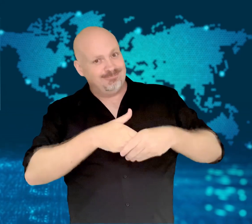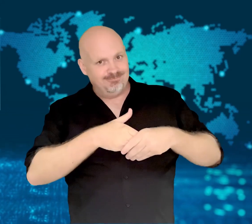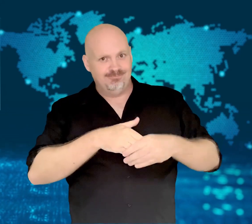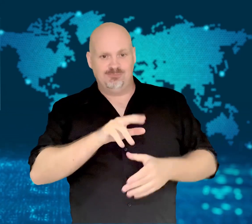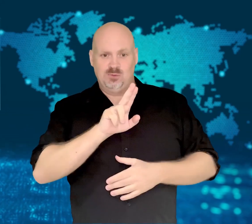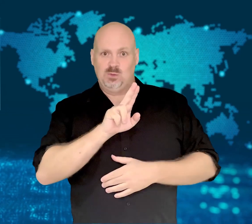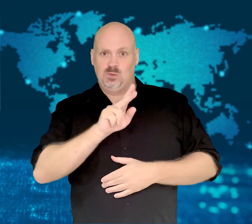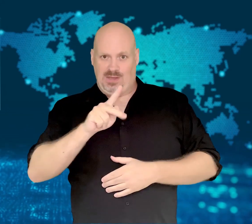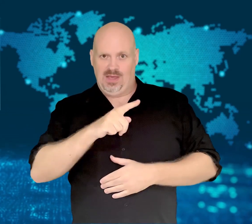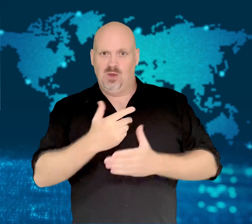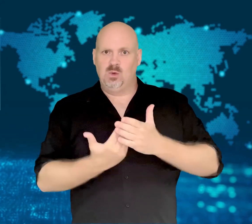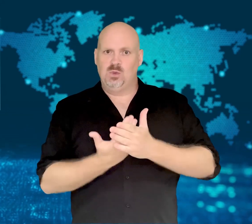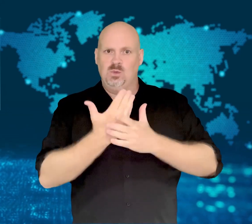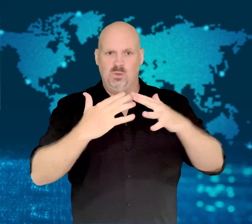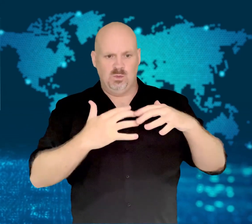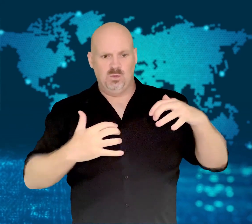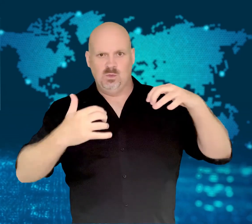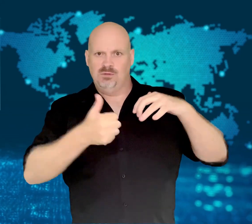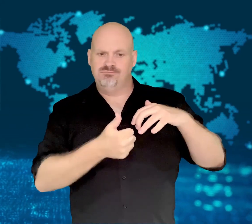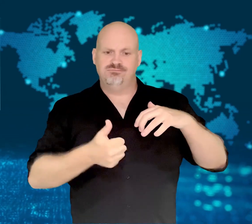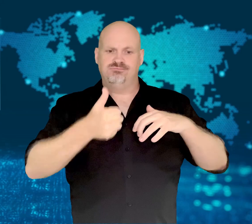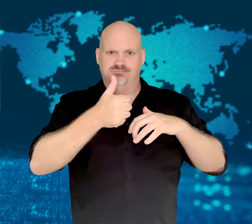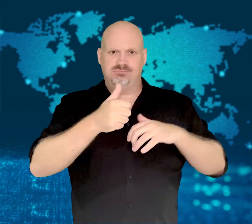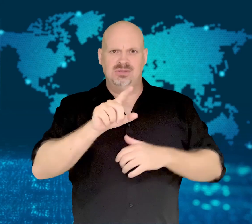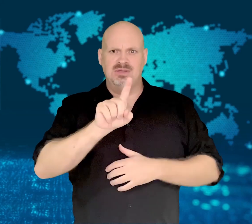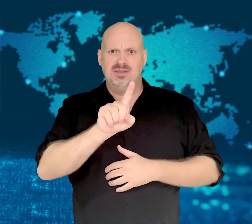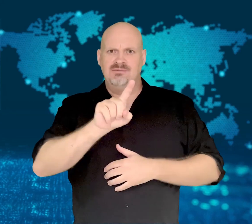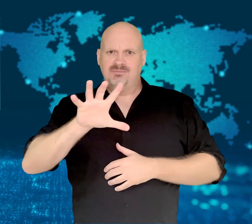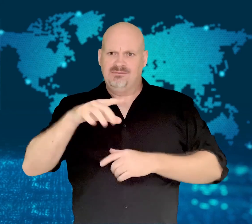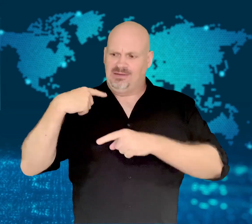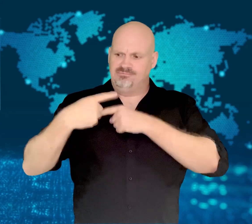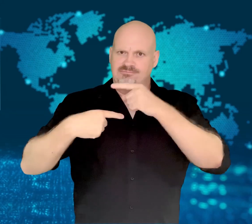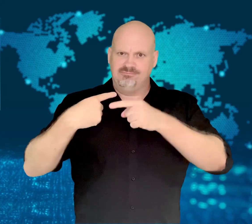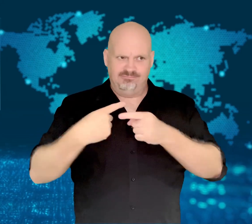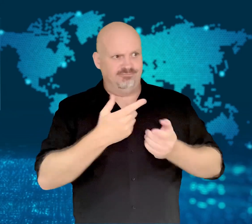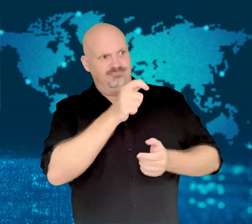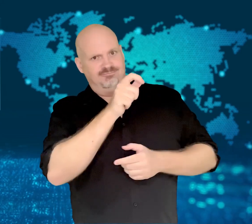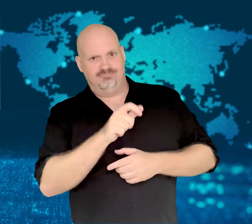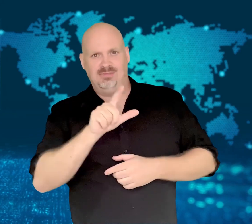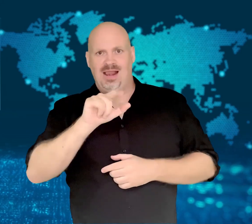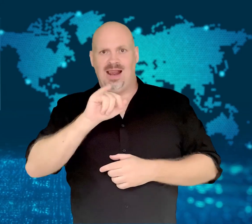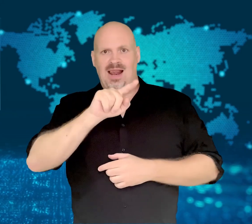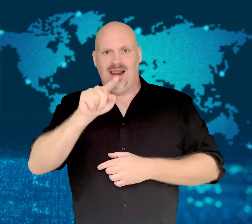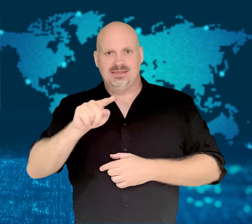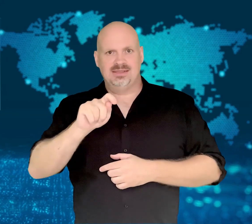Her death took place suddenly at her summer home in Scotland.